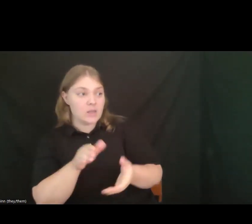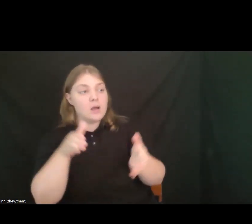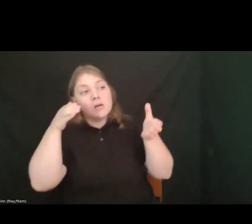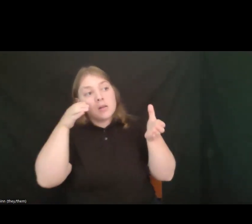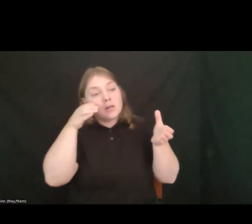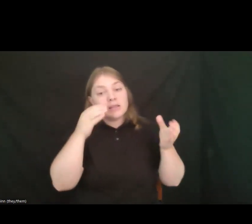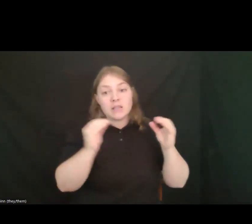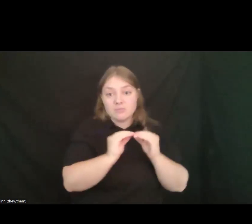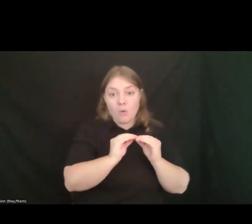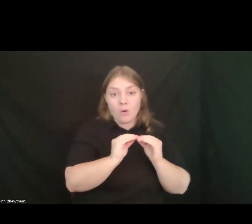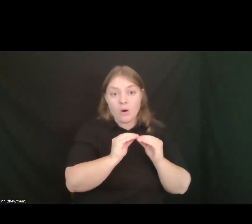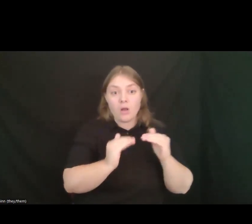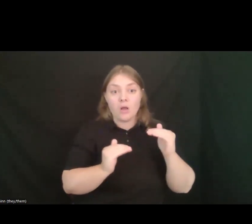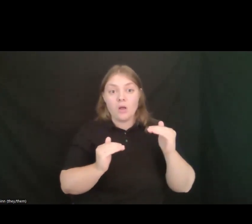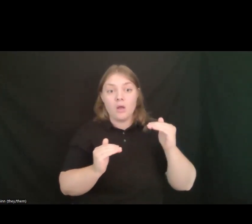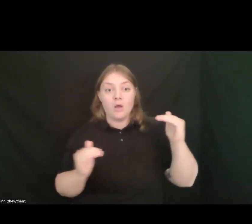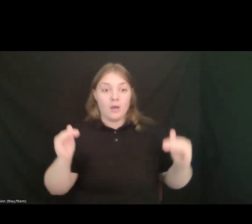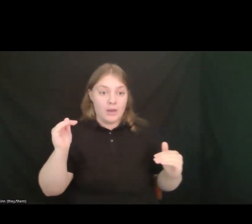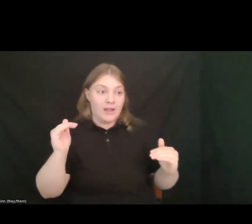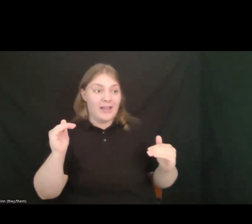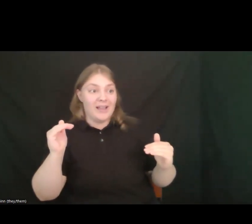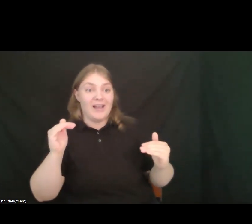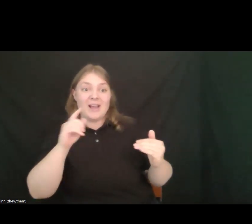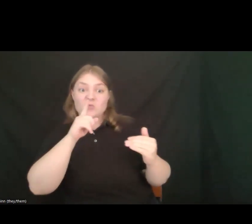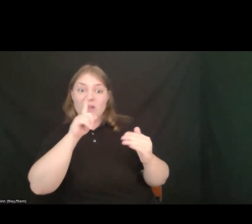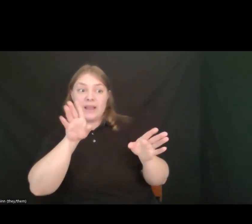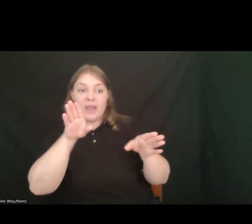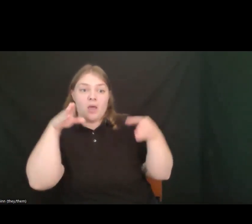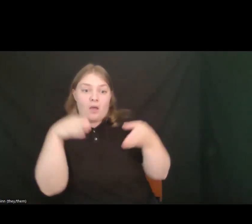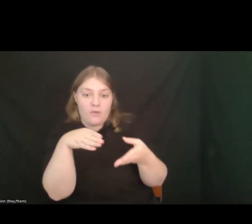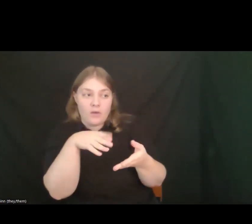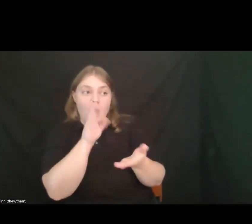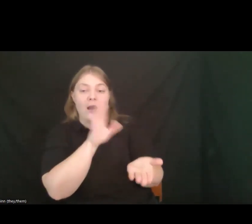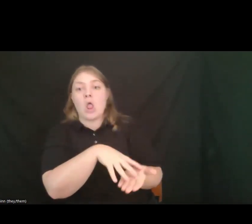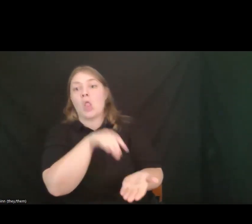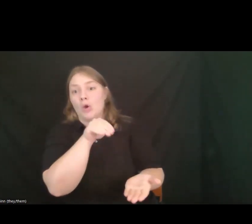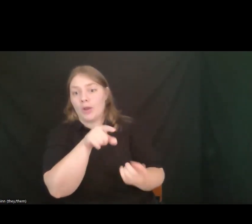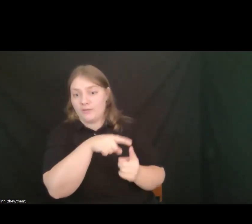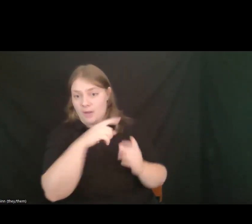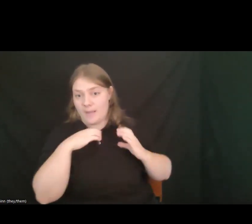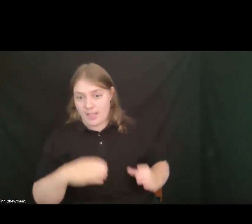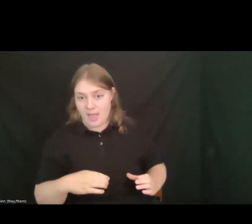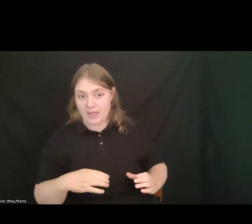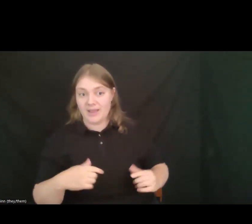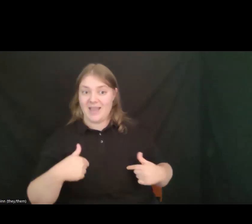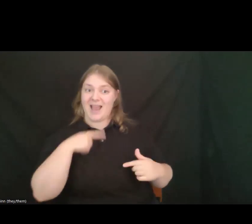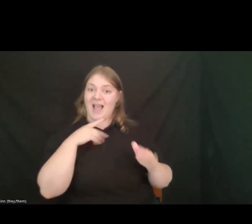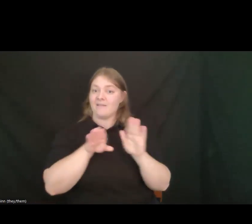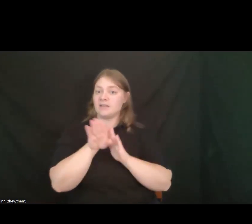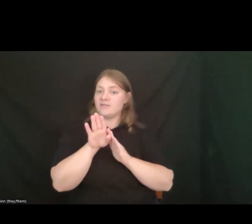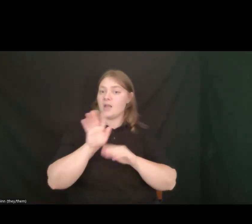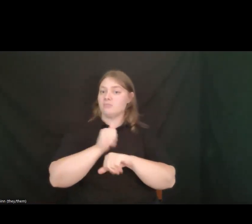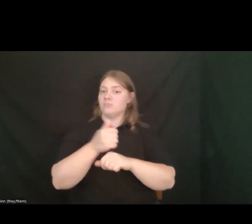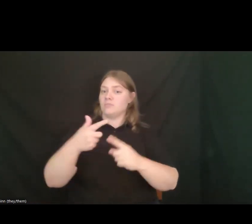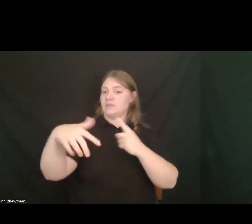zero in on that learning piece I have curated a space right because I see myself in my clients